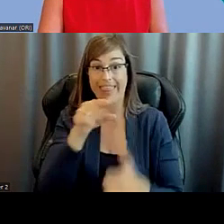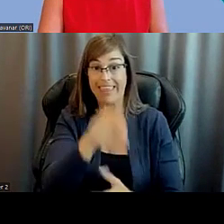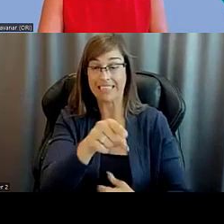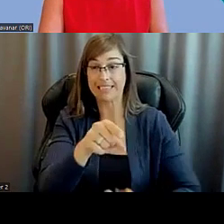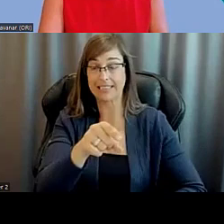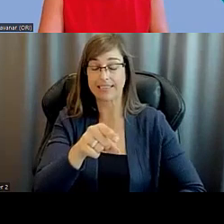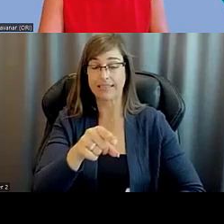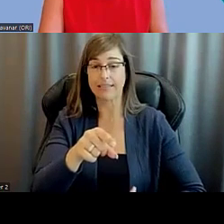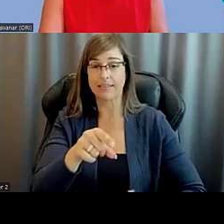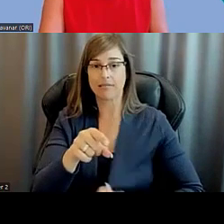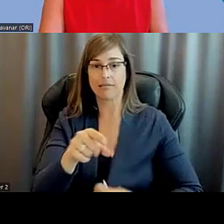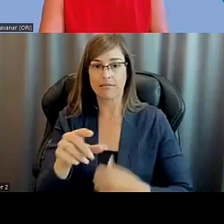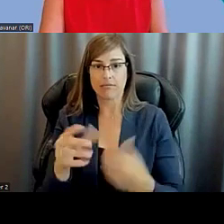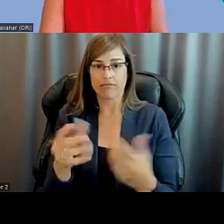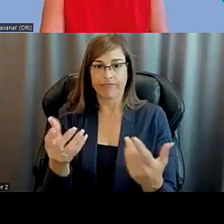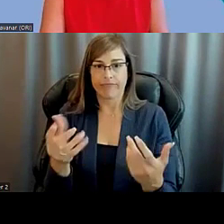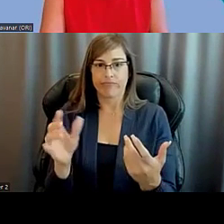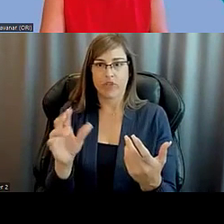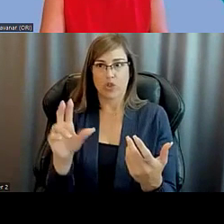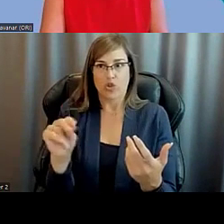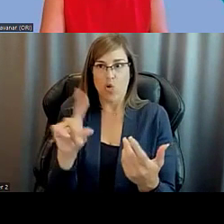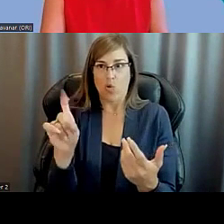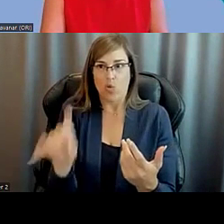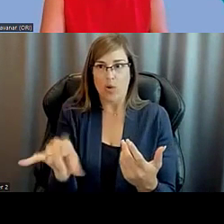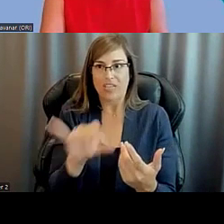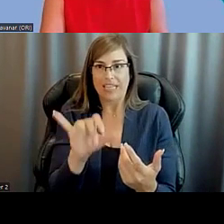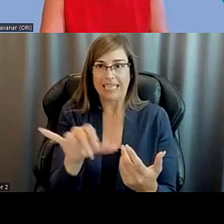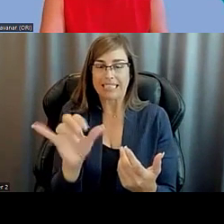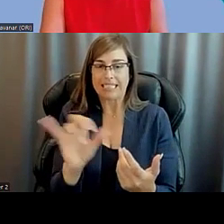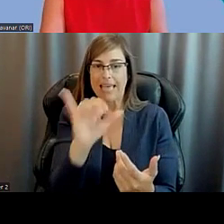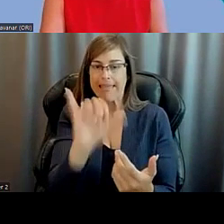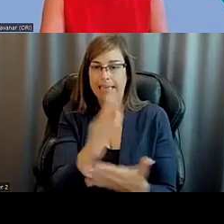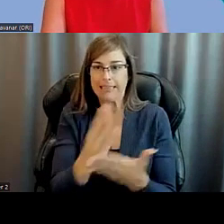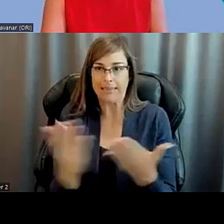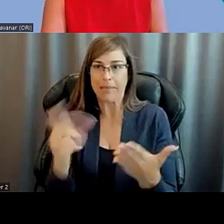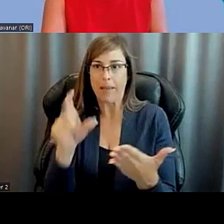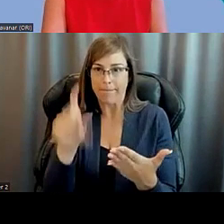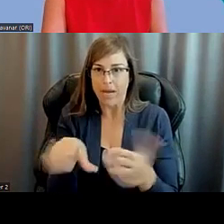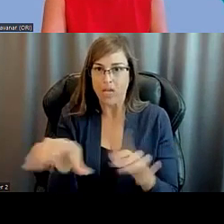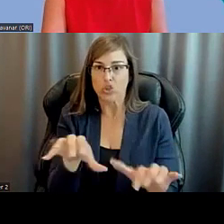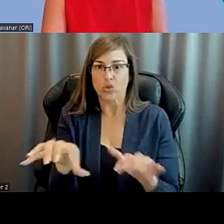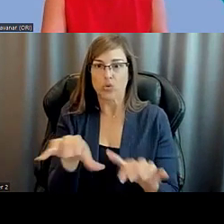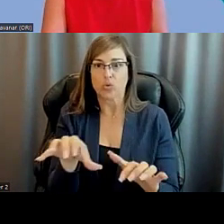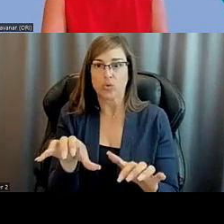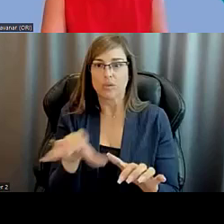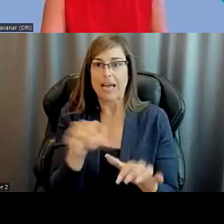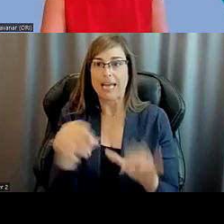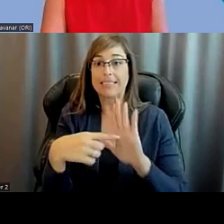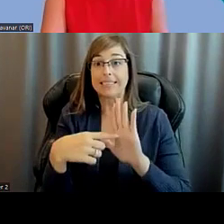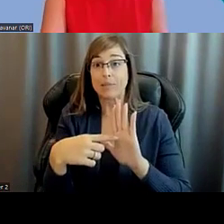There's no question, and this is something we had to do and demonstrate that they are the same.